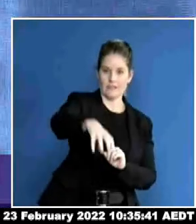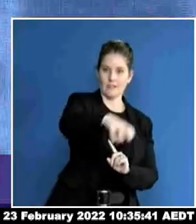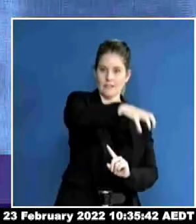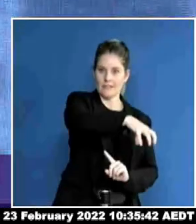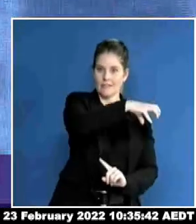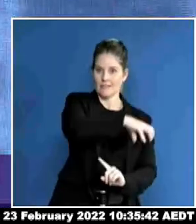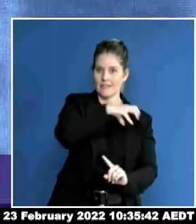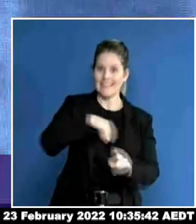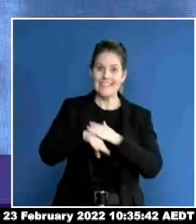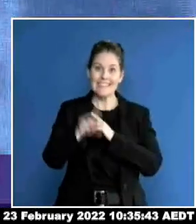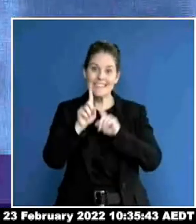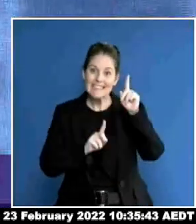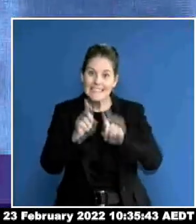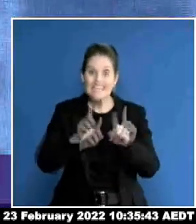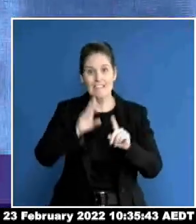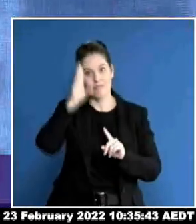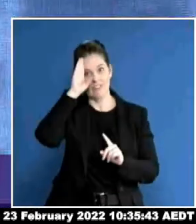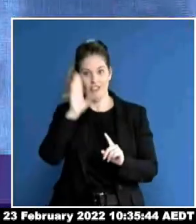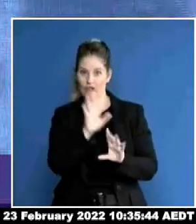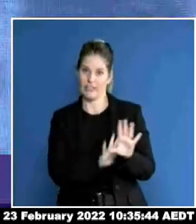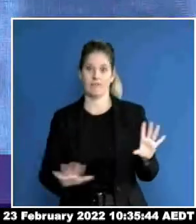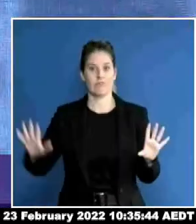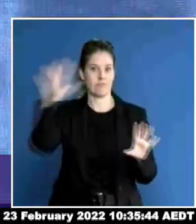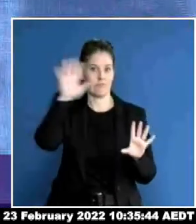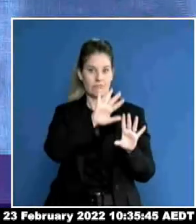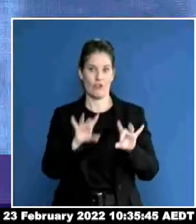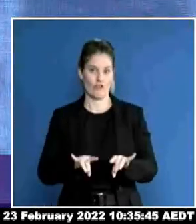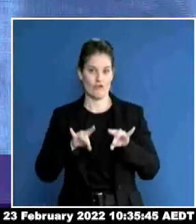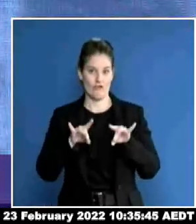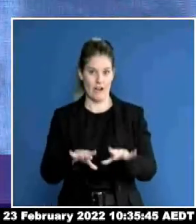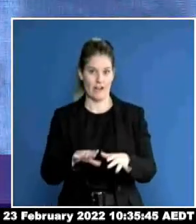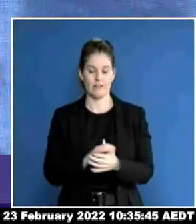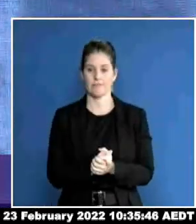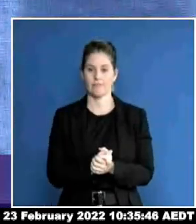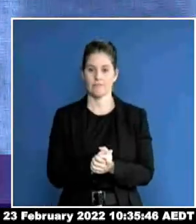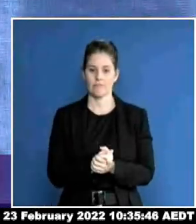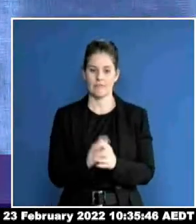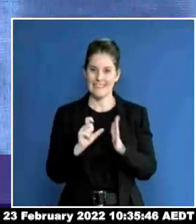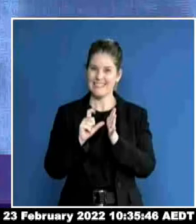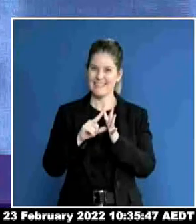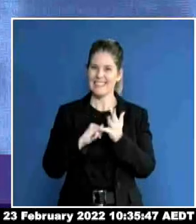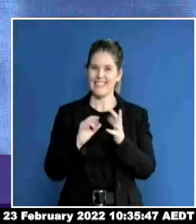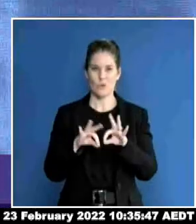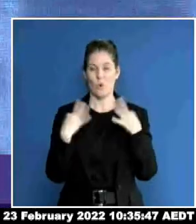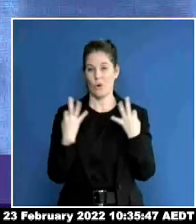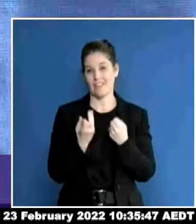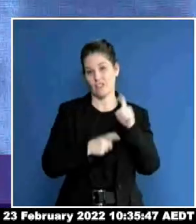DES providers are a mix of large, medium, small profit and not-for-profit